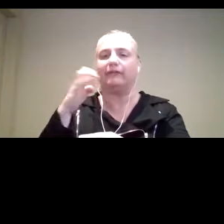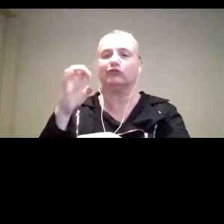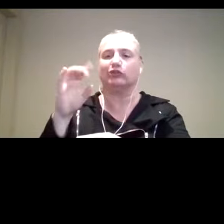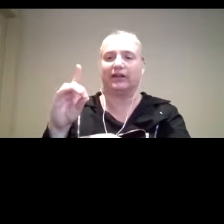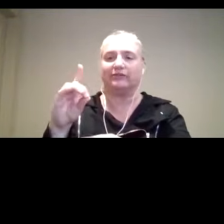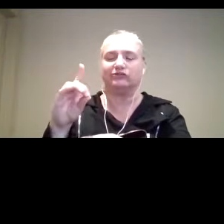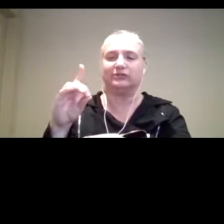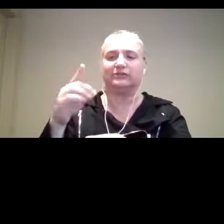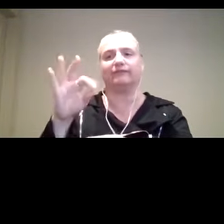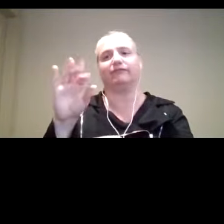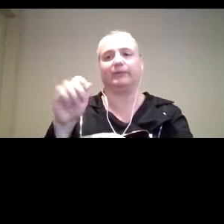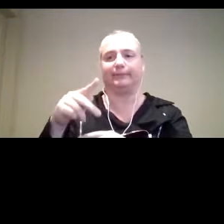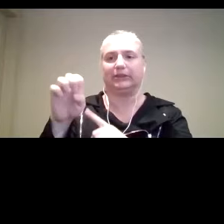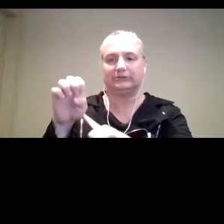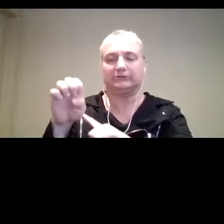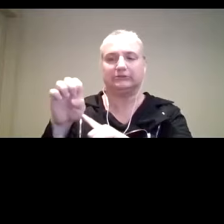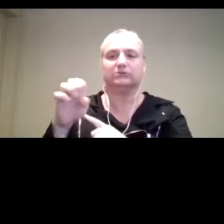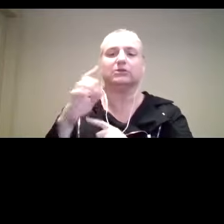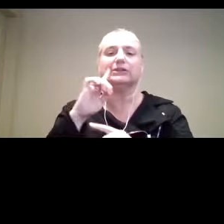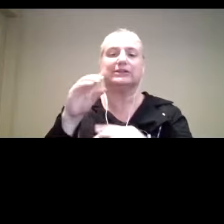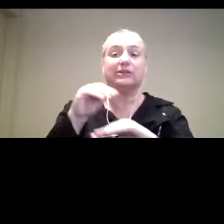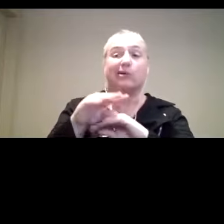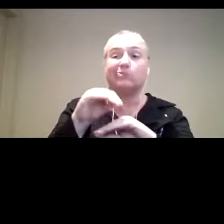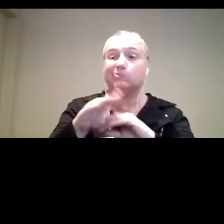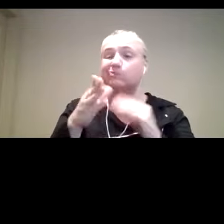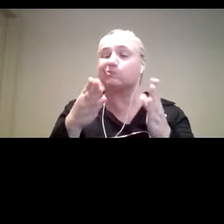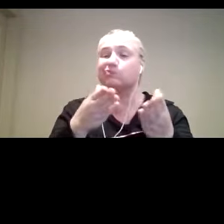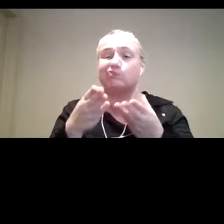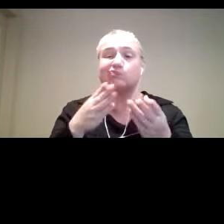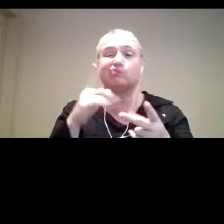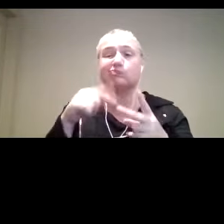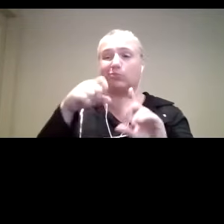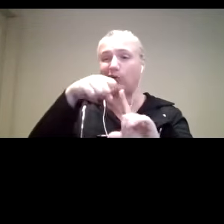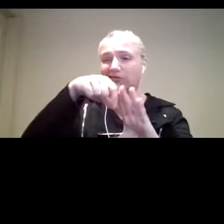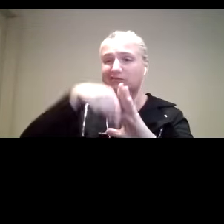they need one of these more restrictive environments,